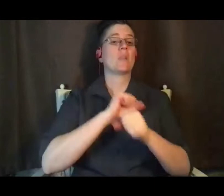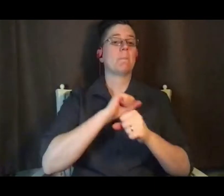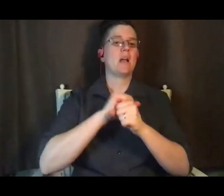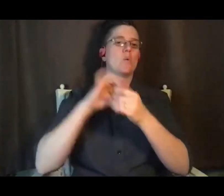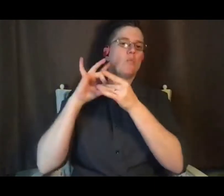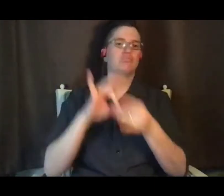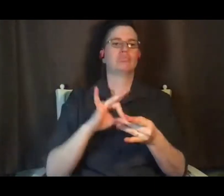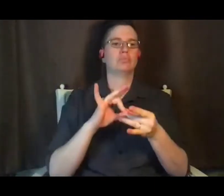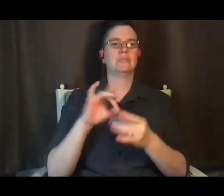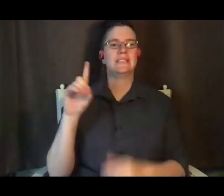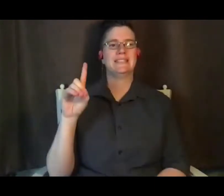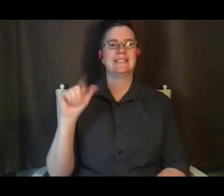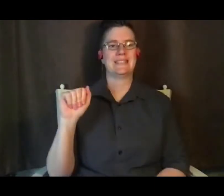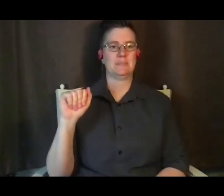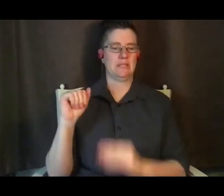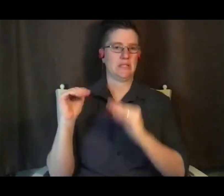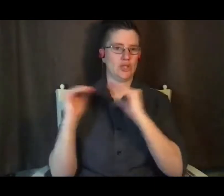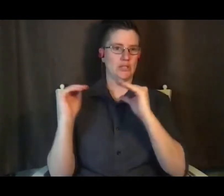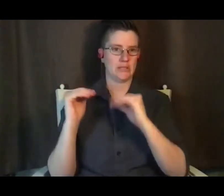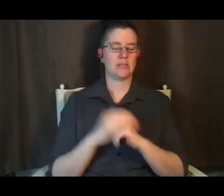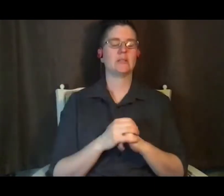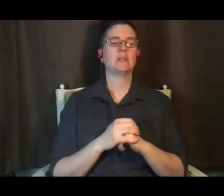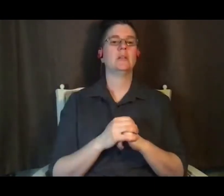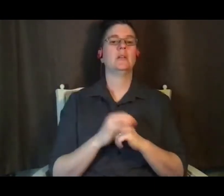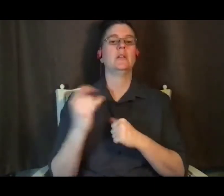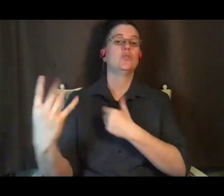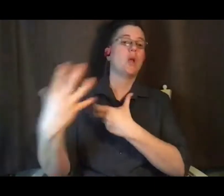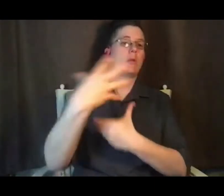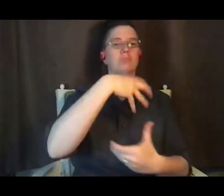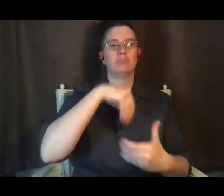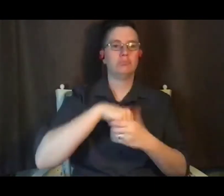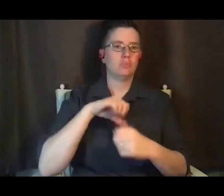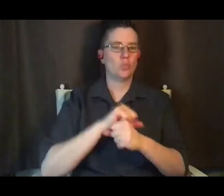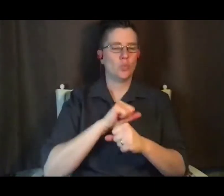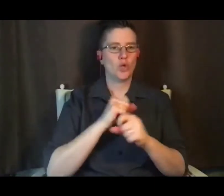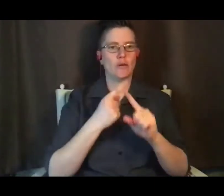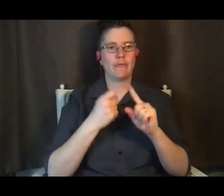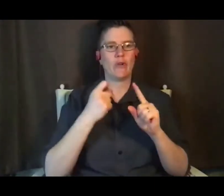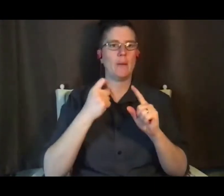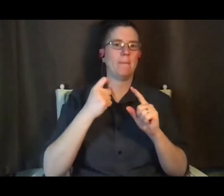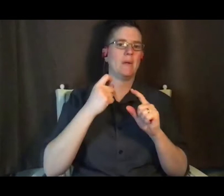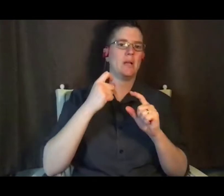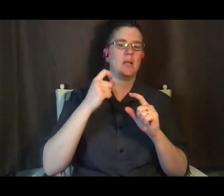which encompasses work across the neurodiversity movements affirming that all of our minds are